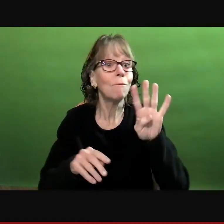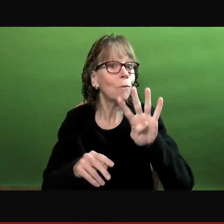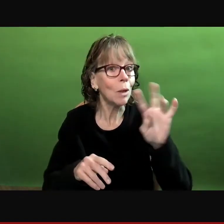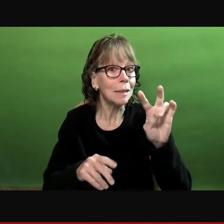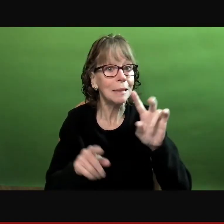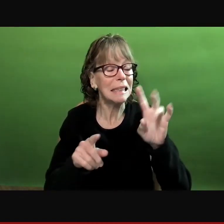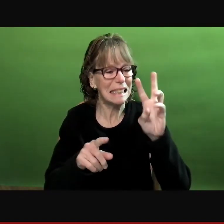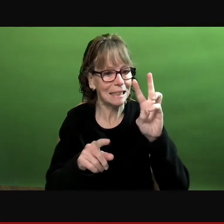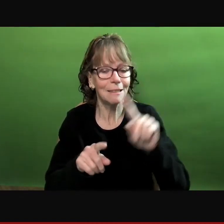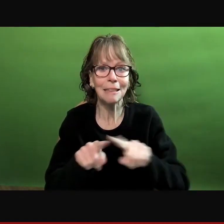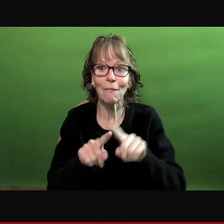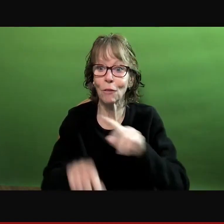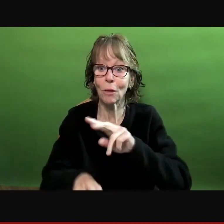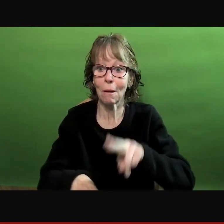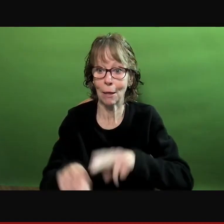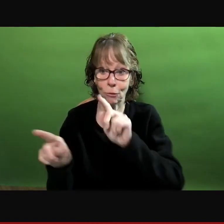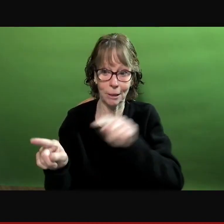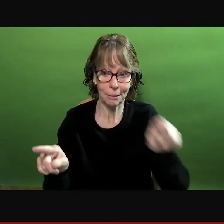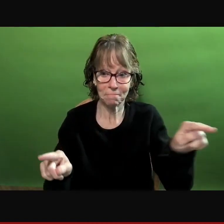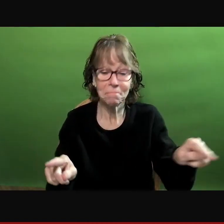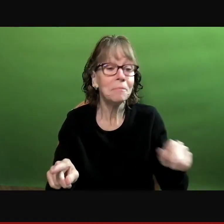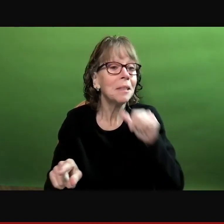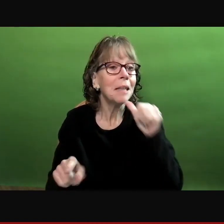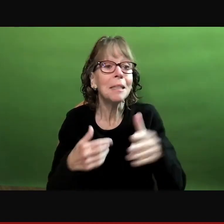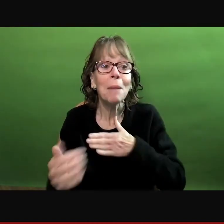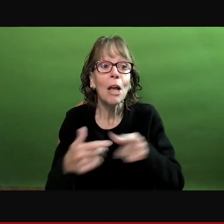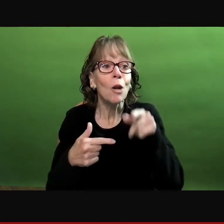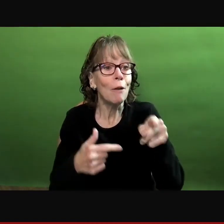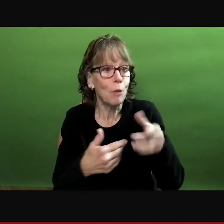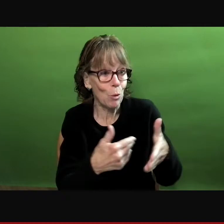And whether you're joining us from down the street, or around the globe,